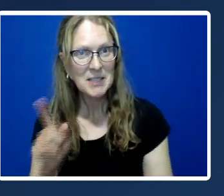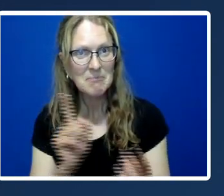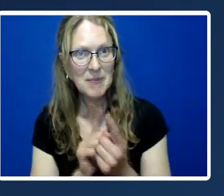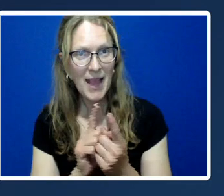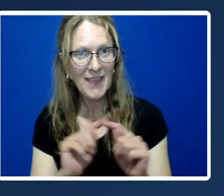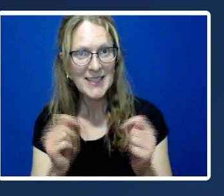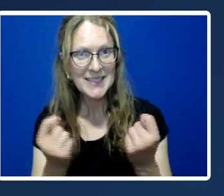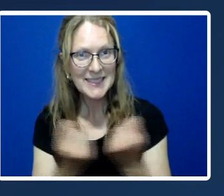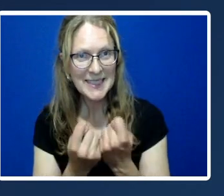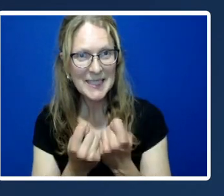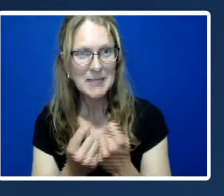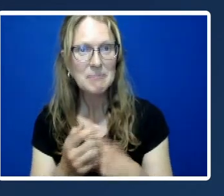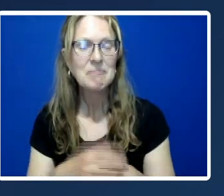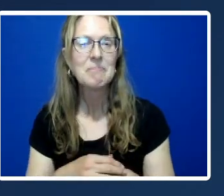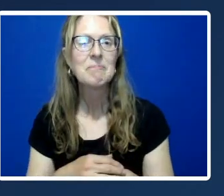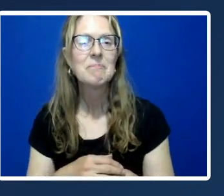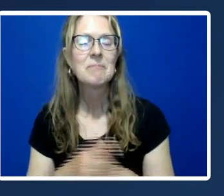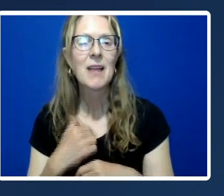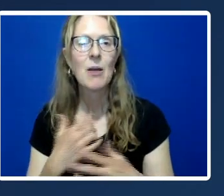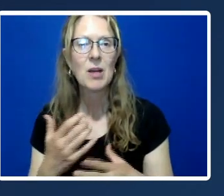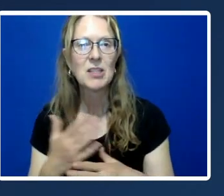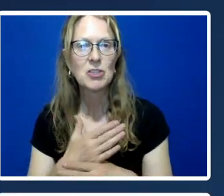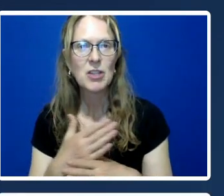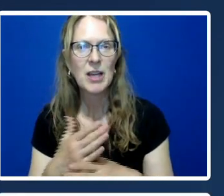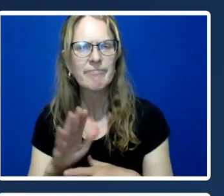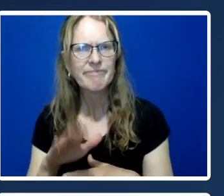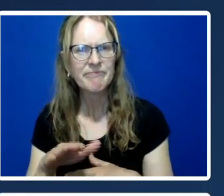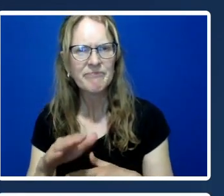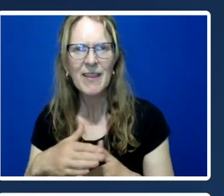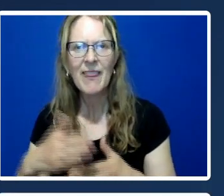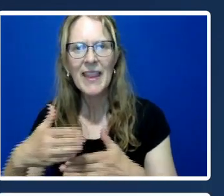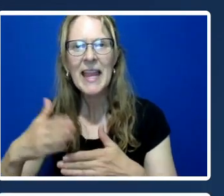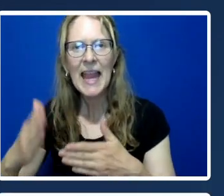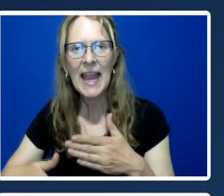I just want to share at the conclusion of this session, you'll leave understanding how the